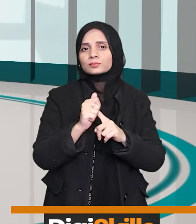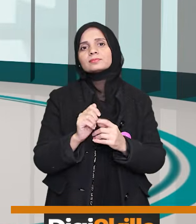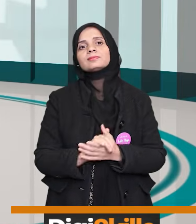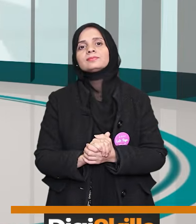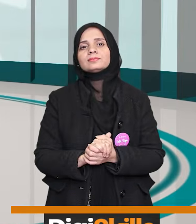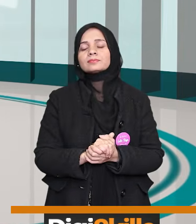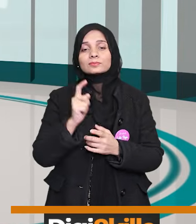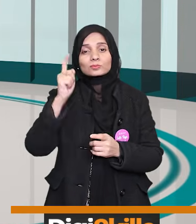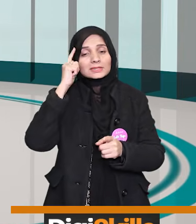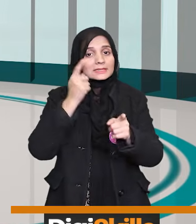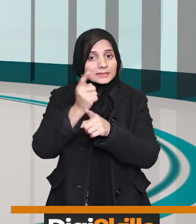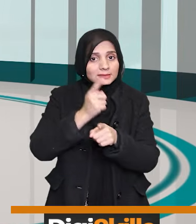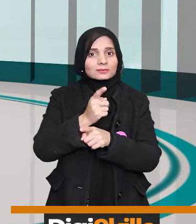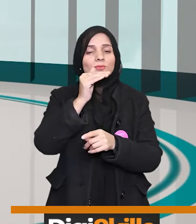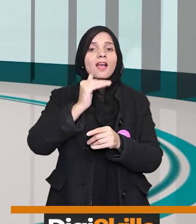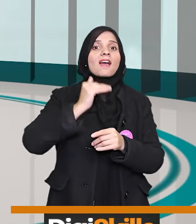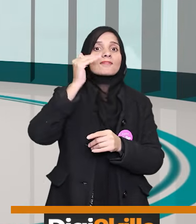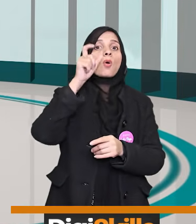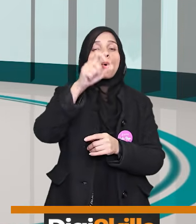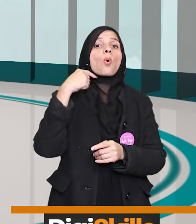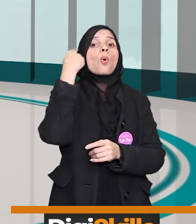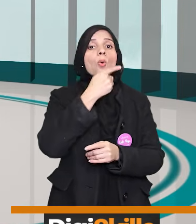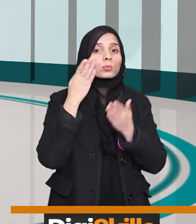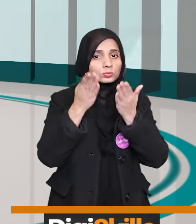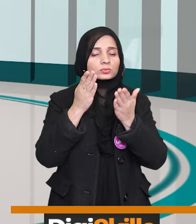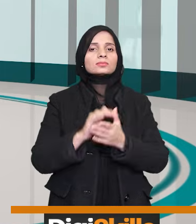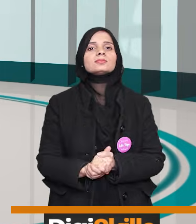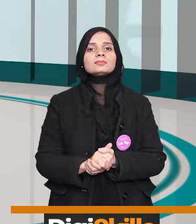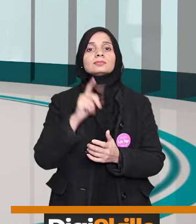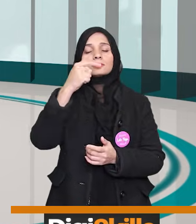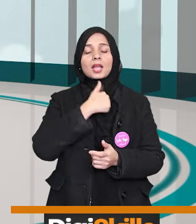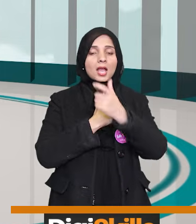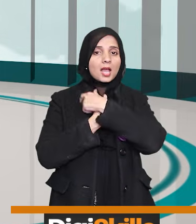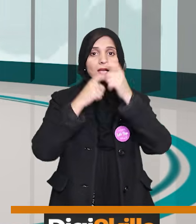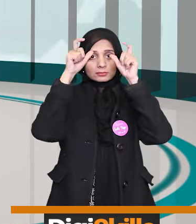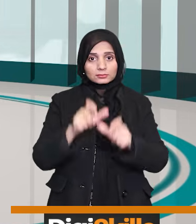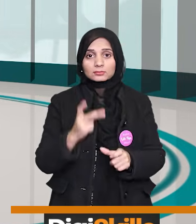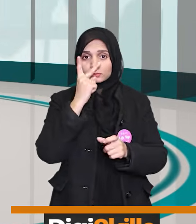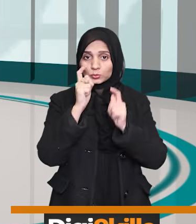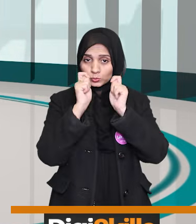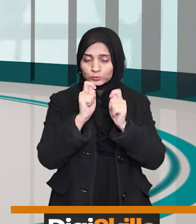who tells you who you are and your self-worth.